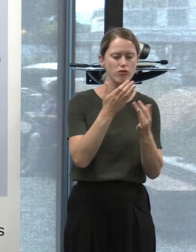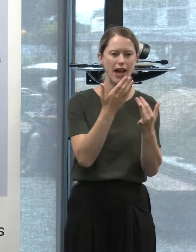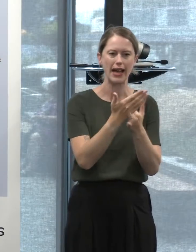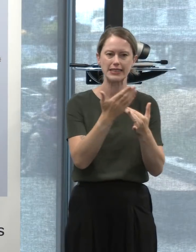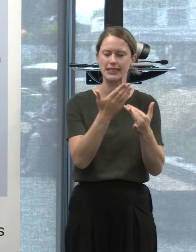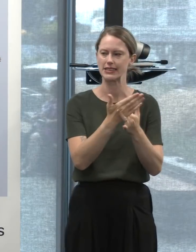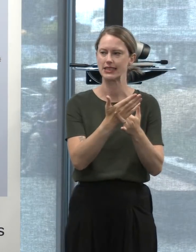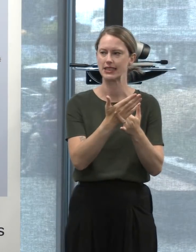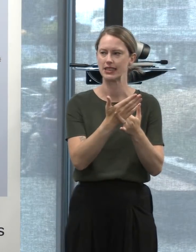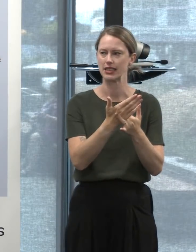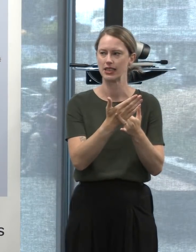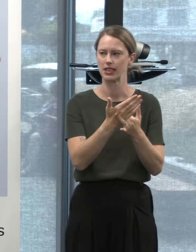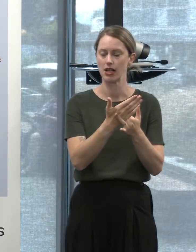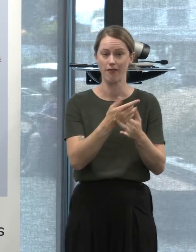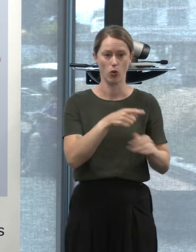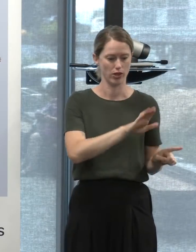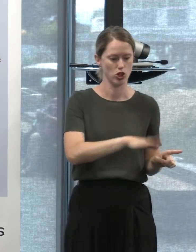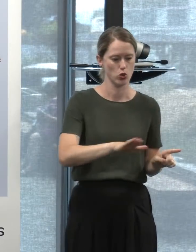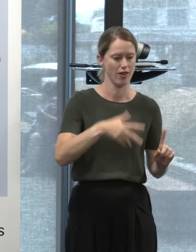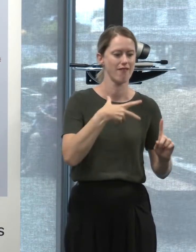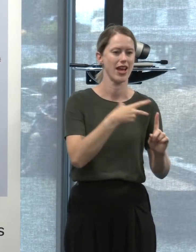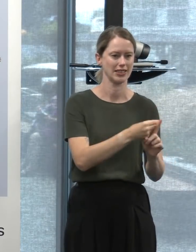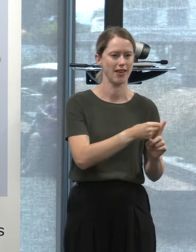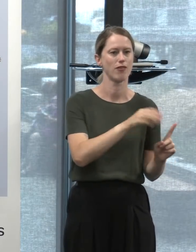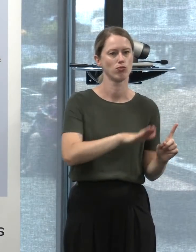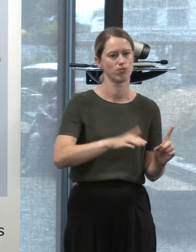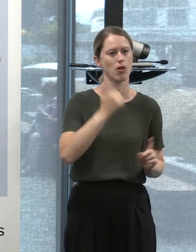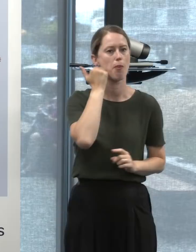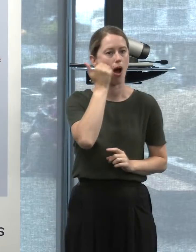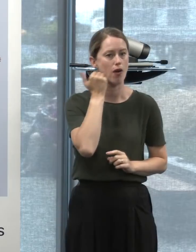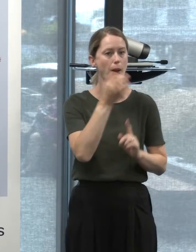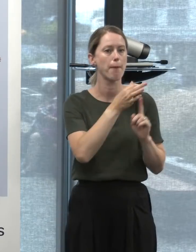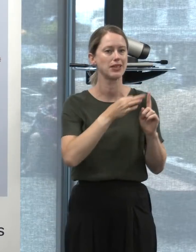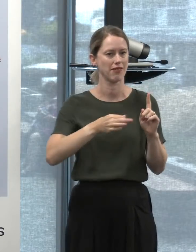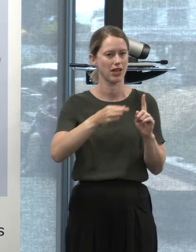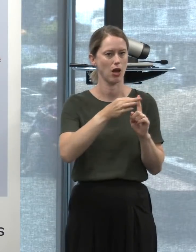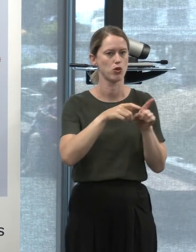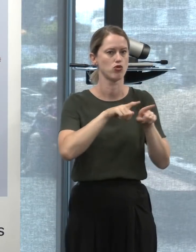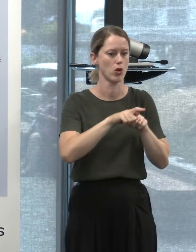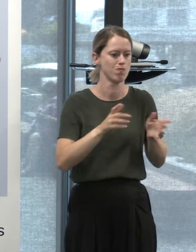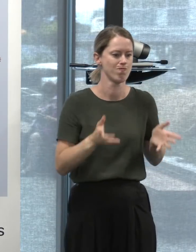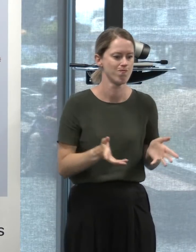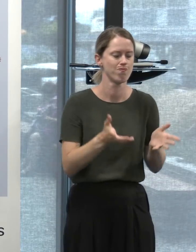accessible to these groups, and likewise we have got a lot of